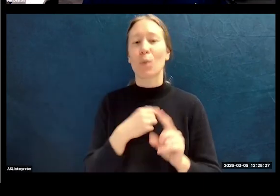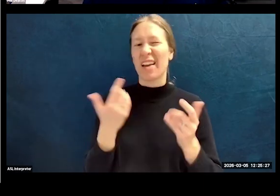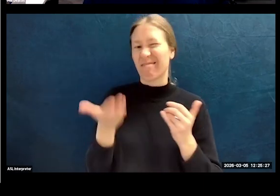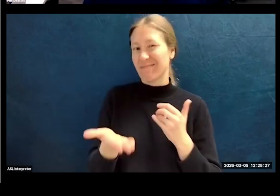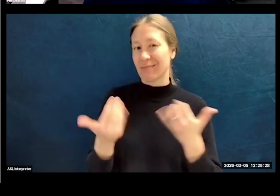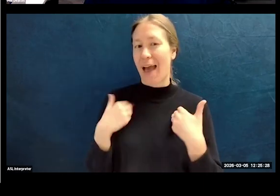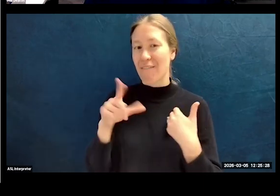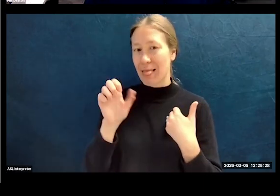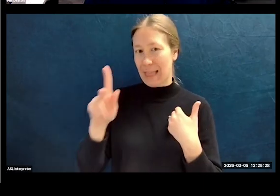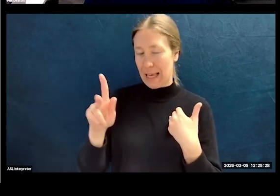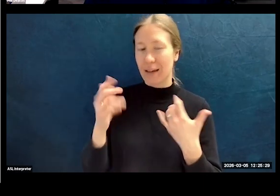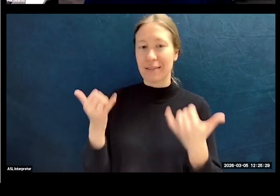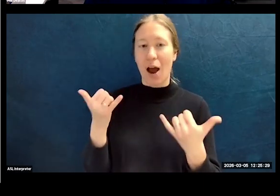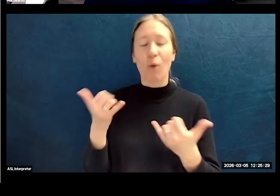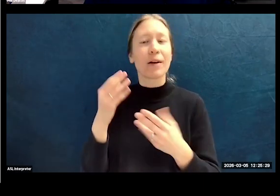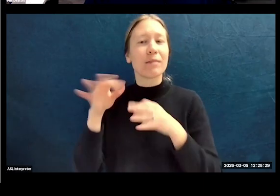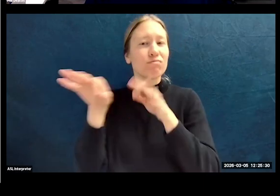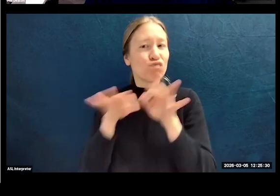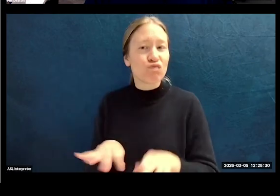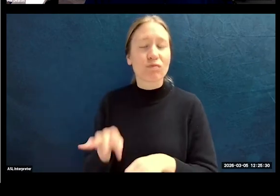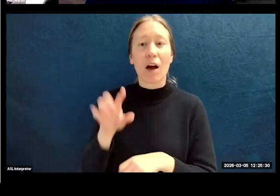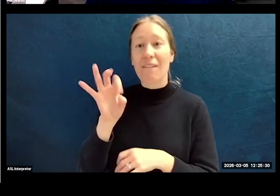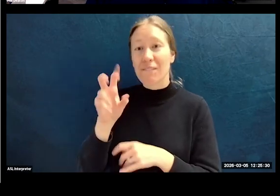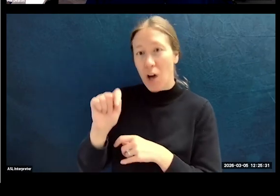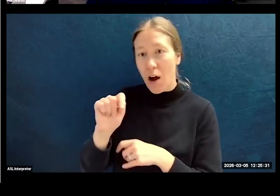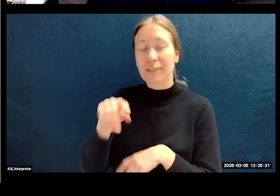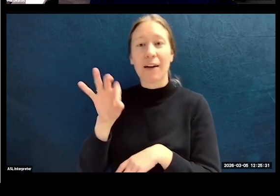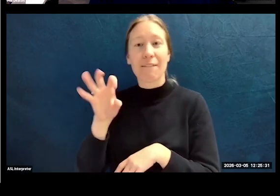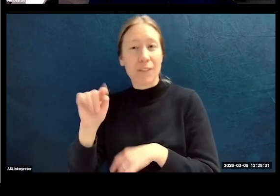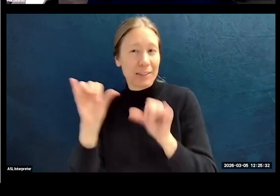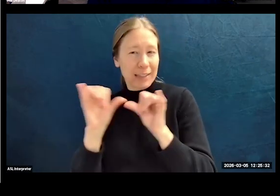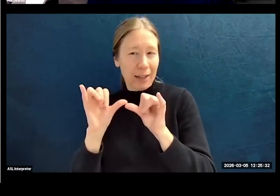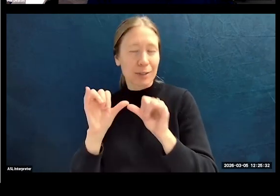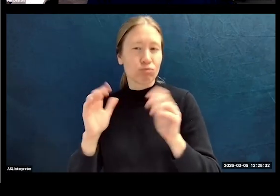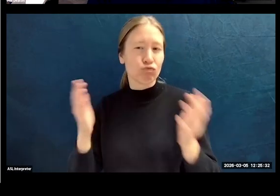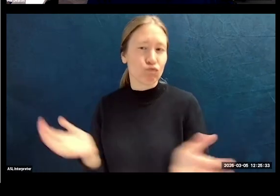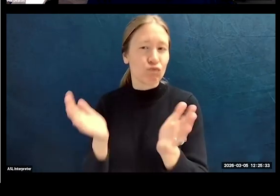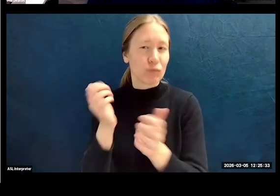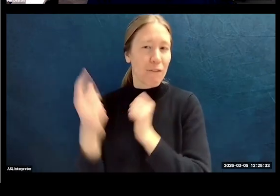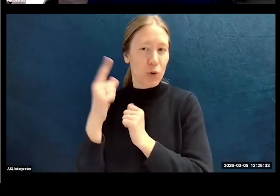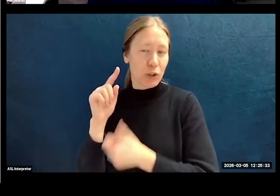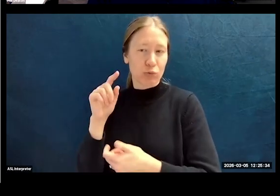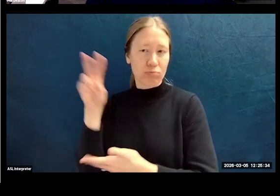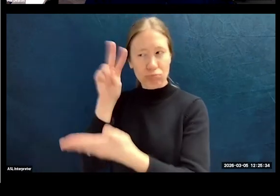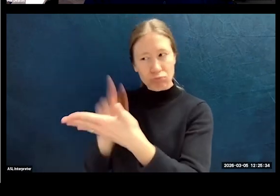around font and font size and we recommend that you check out this resource. There's also a variety of other resources linked to